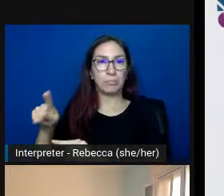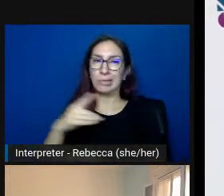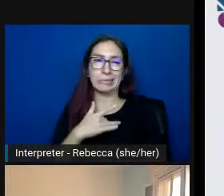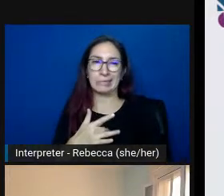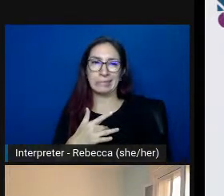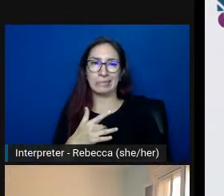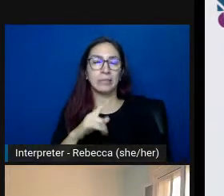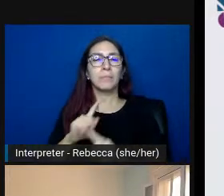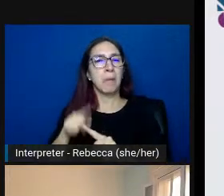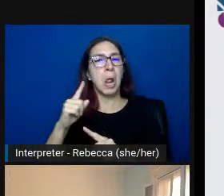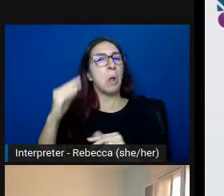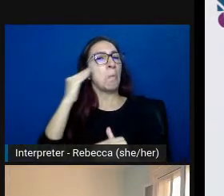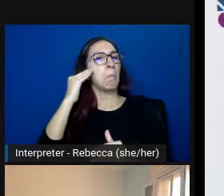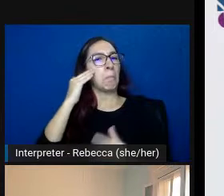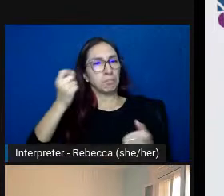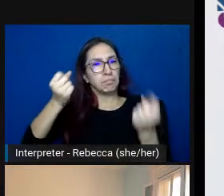of view provide do not usually build websites with word press.